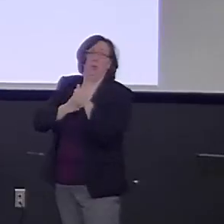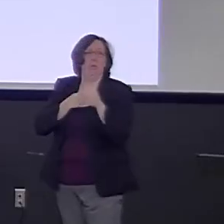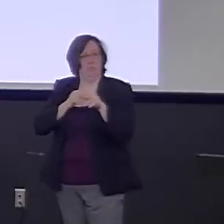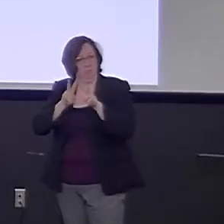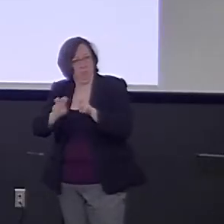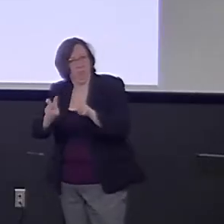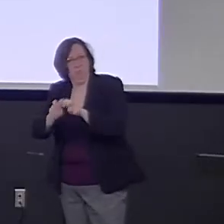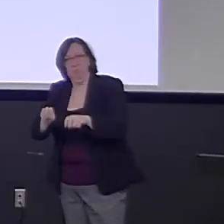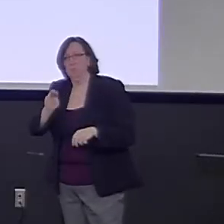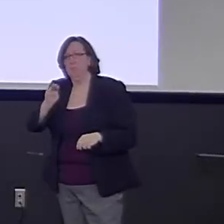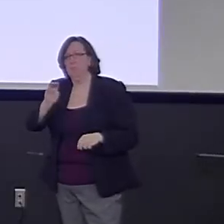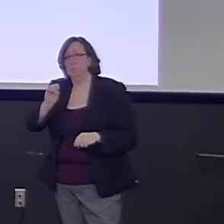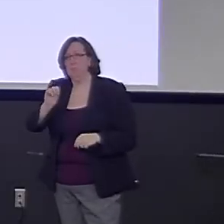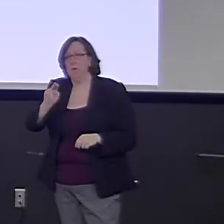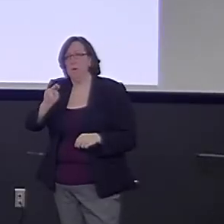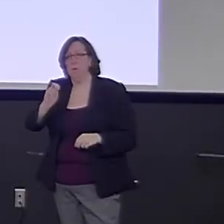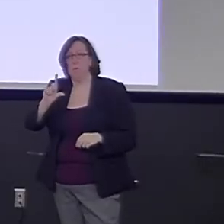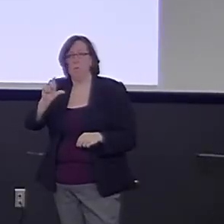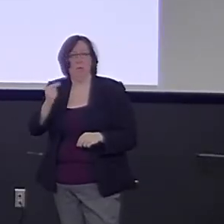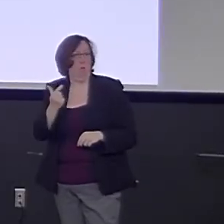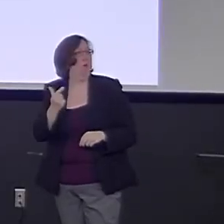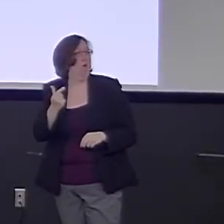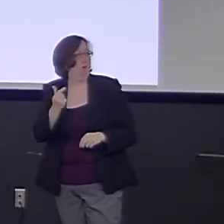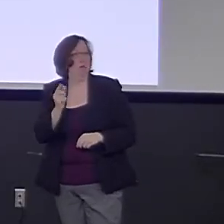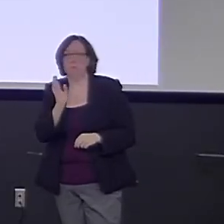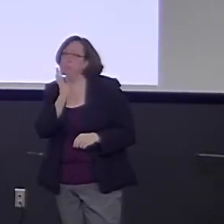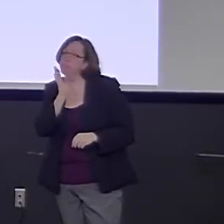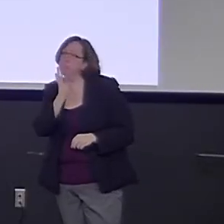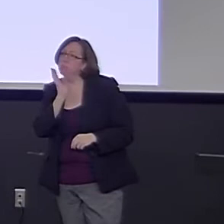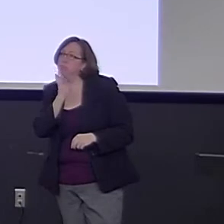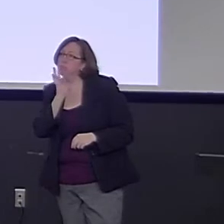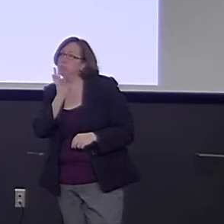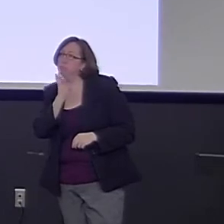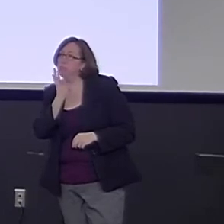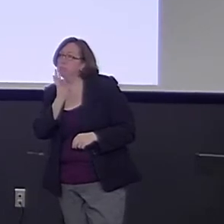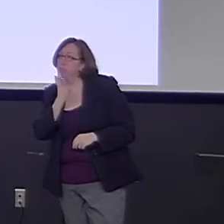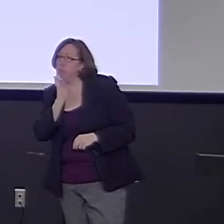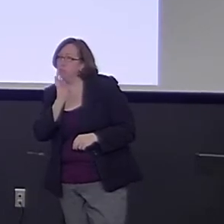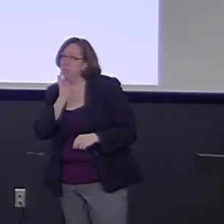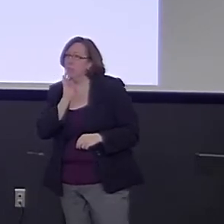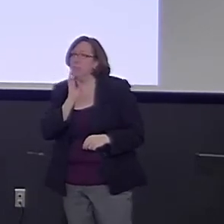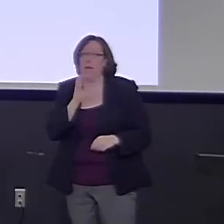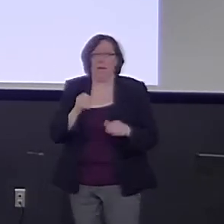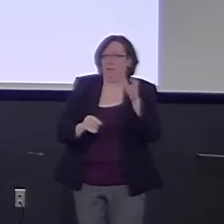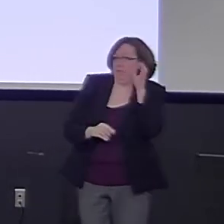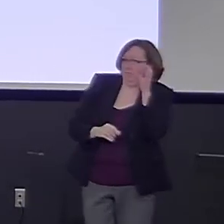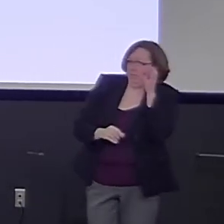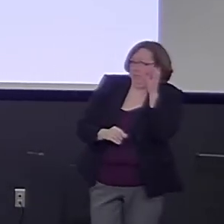To look at the monologue condition, of course, we're comparing talking and listening, talking and listening for all my subjects over the monologue.